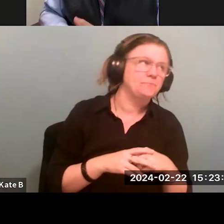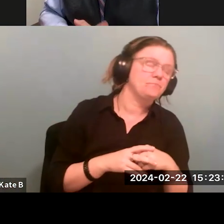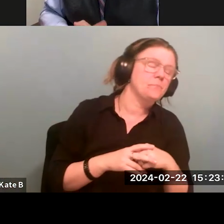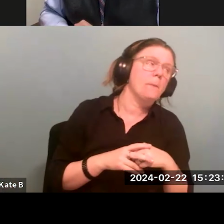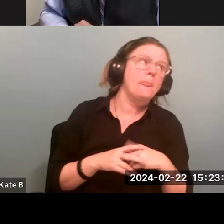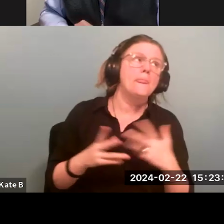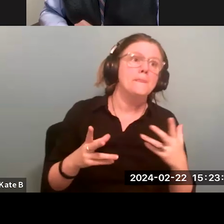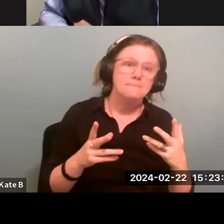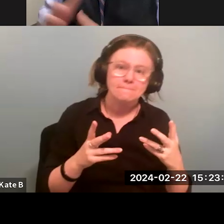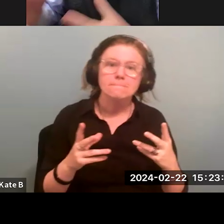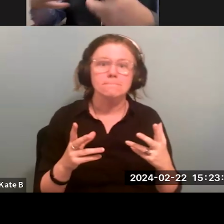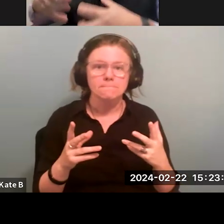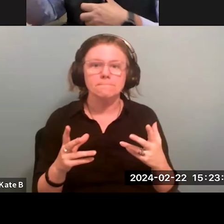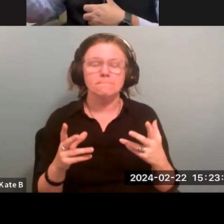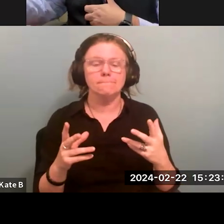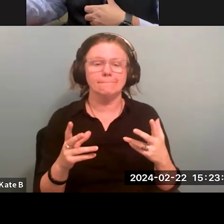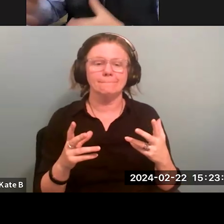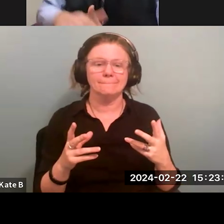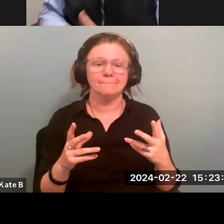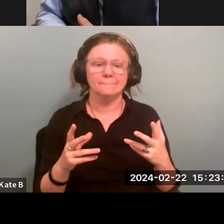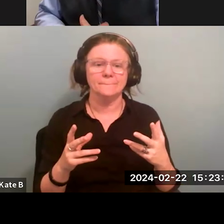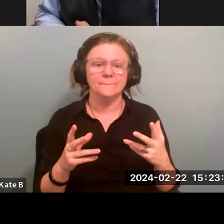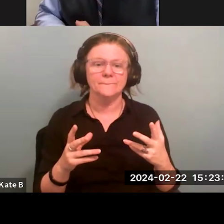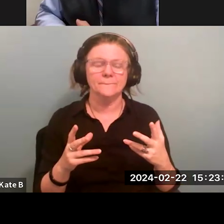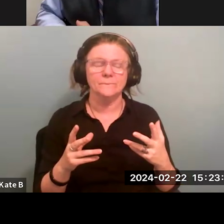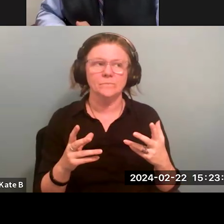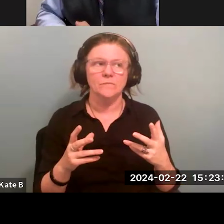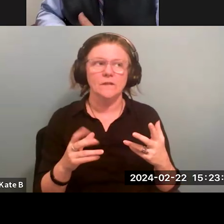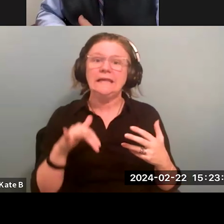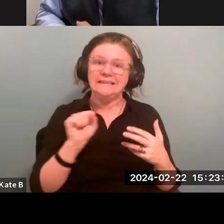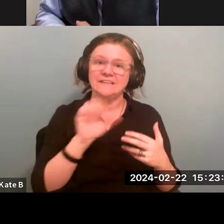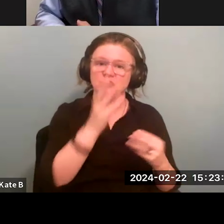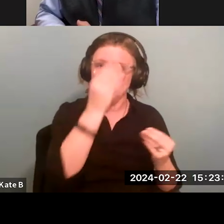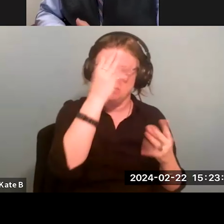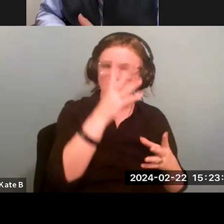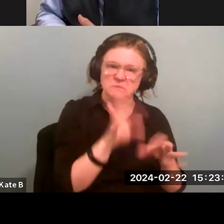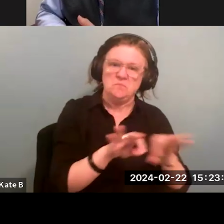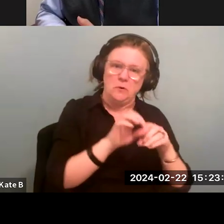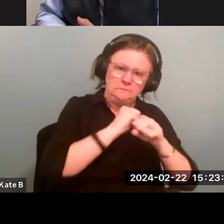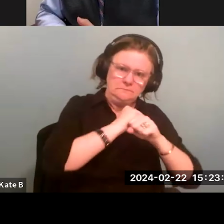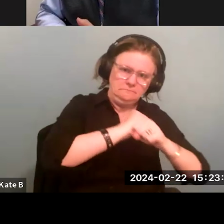of individuals preventing that information from getting out there, I think we all live in a world